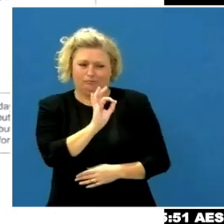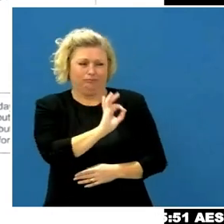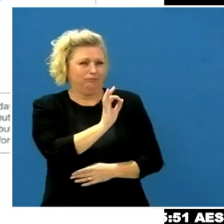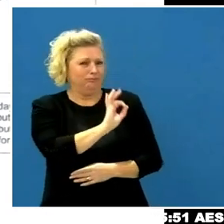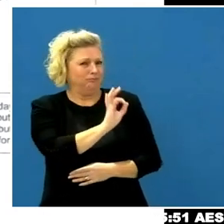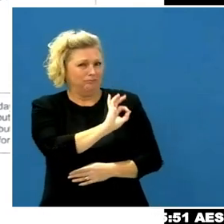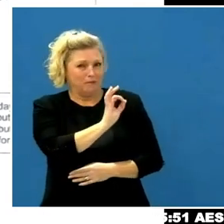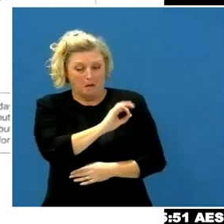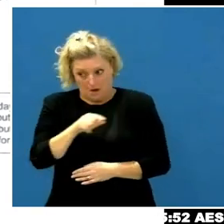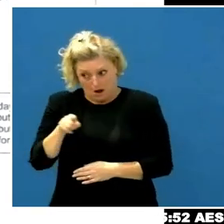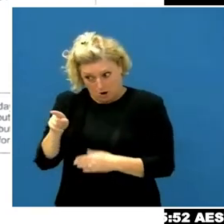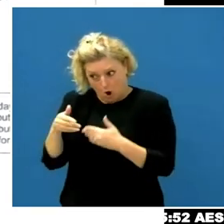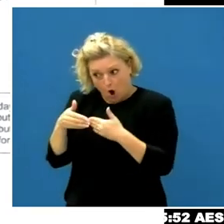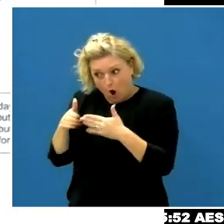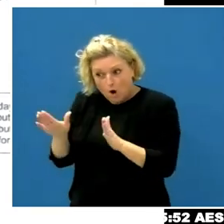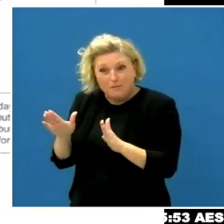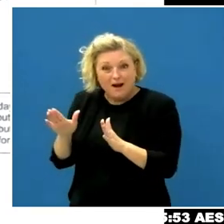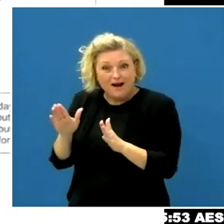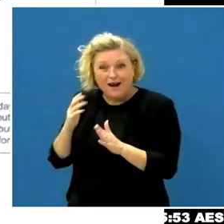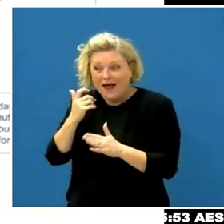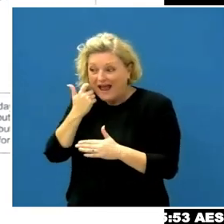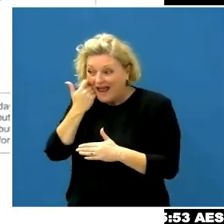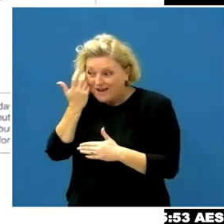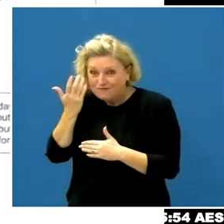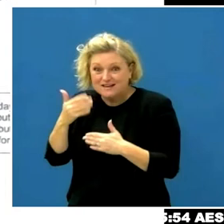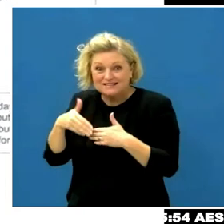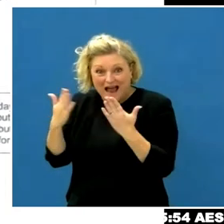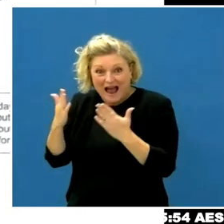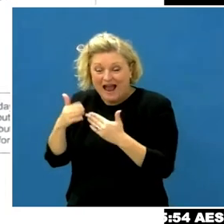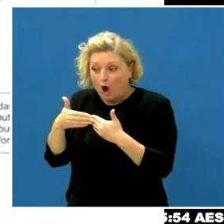was there? SALLY: They closed down for Christmas, they closed down a week every year